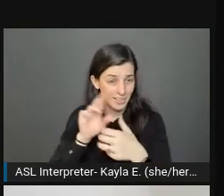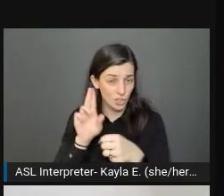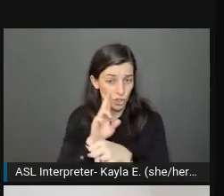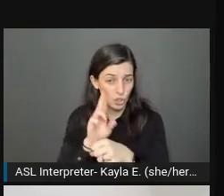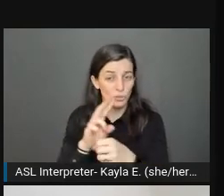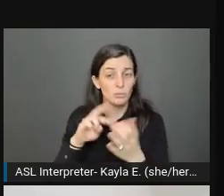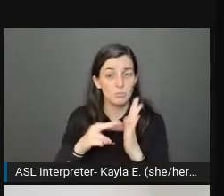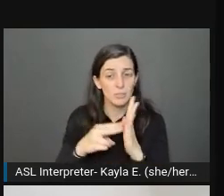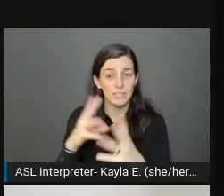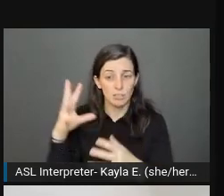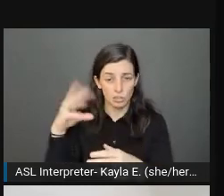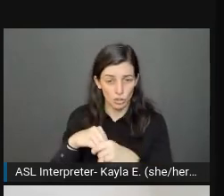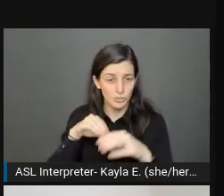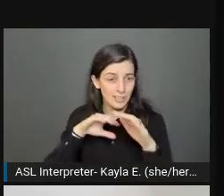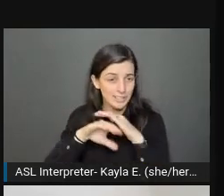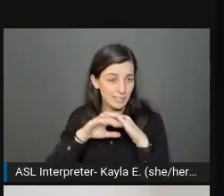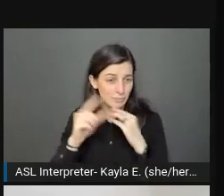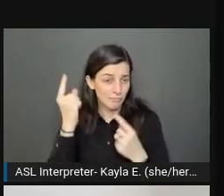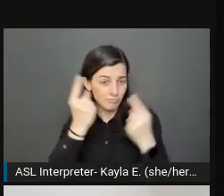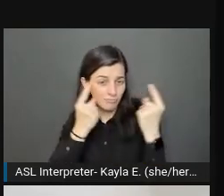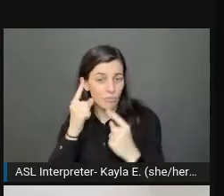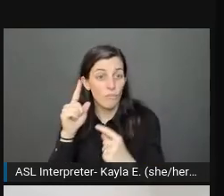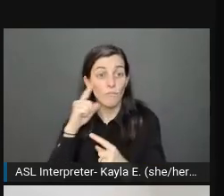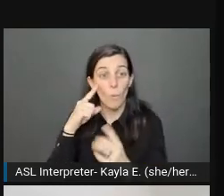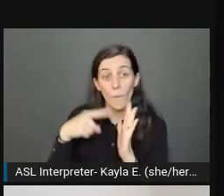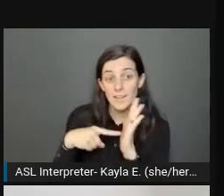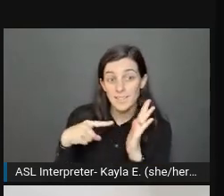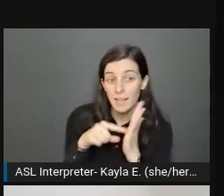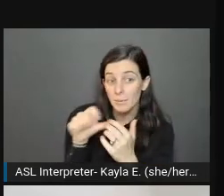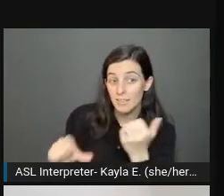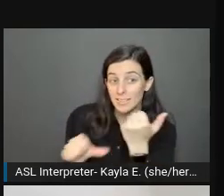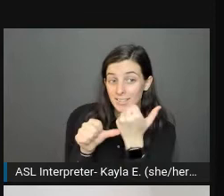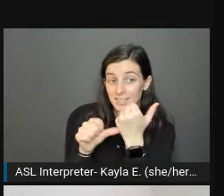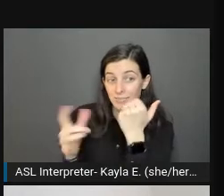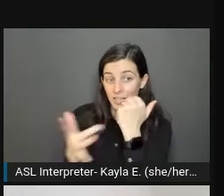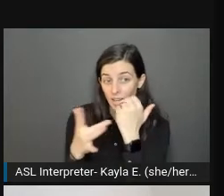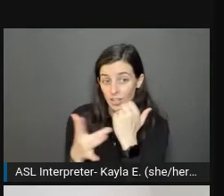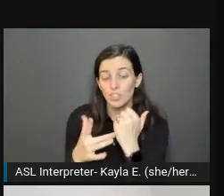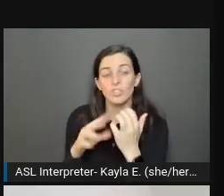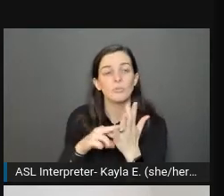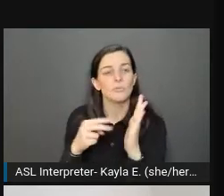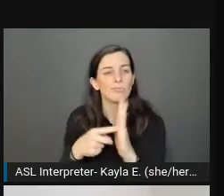such as assistive technologies. Therefore, the two go hand in hand, as I see it.